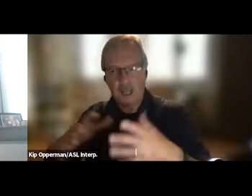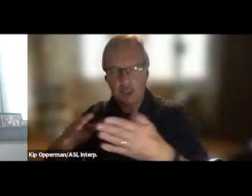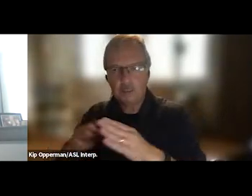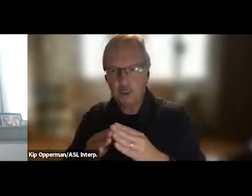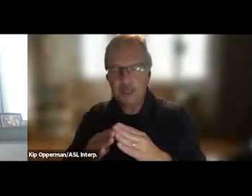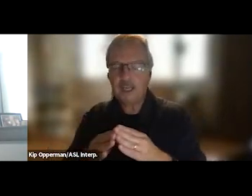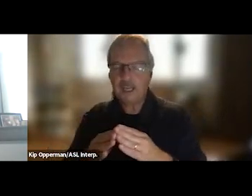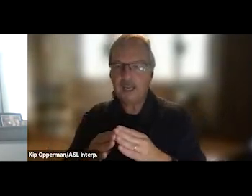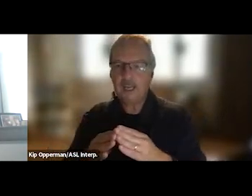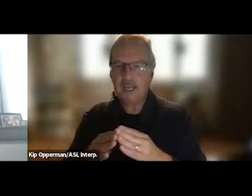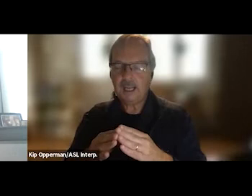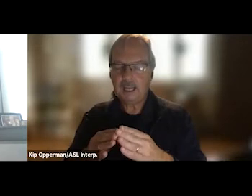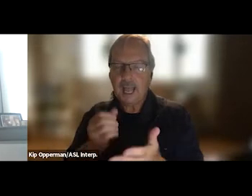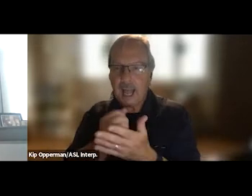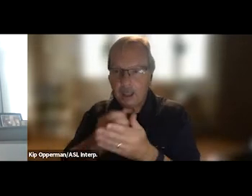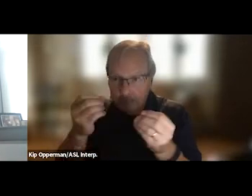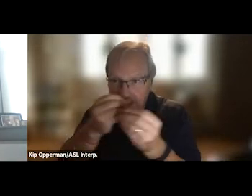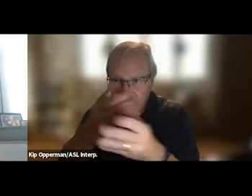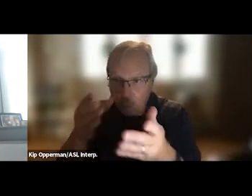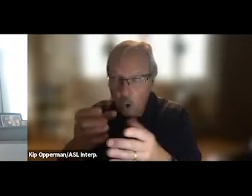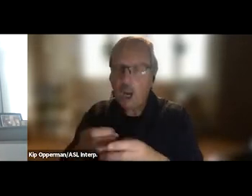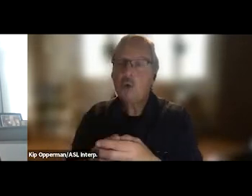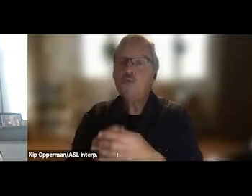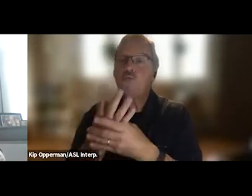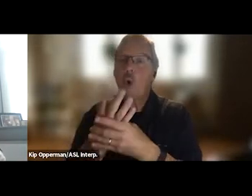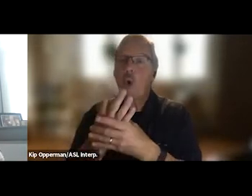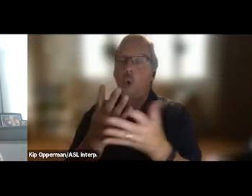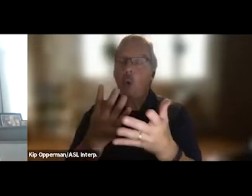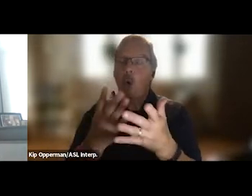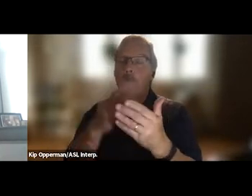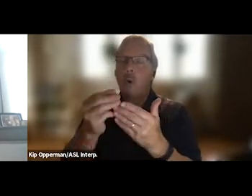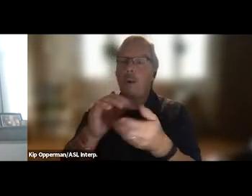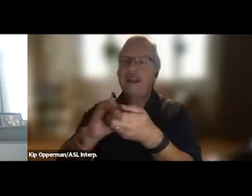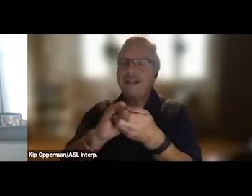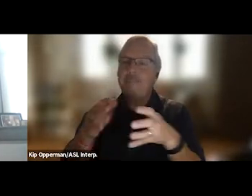to help inform and grow our program in a collaborative way. And we do this to,